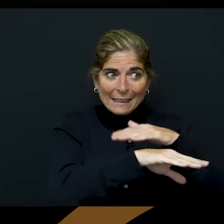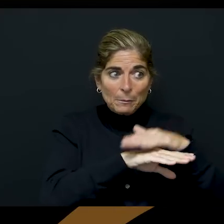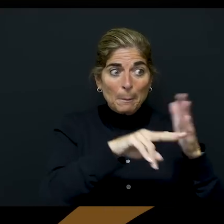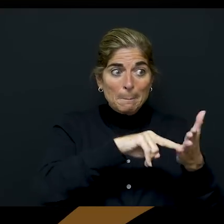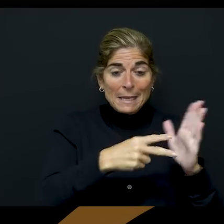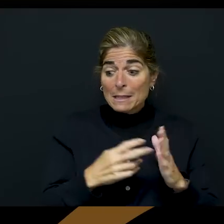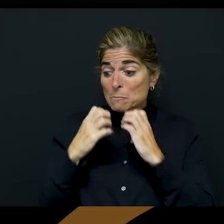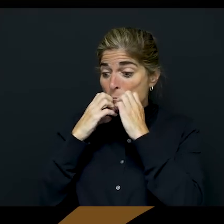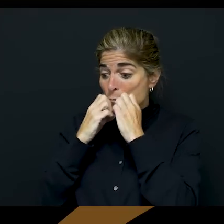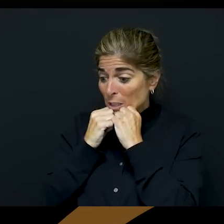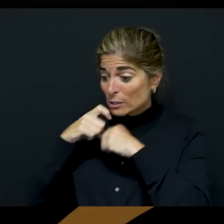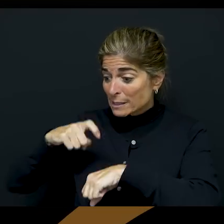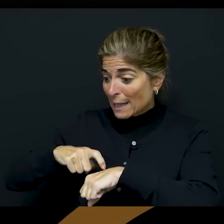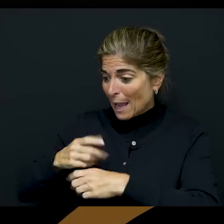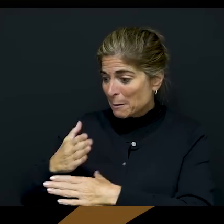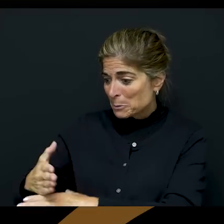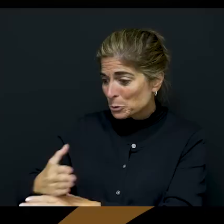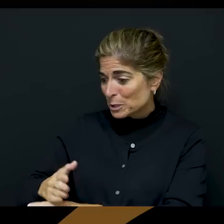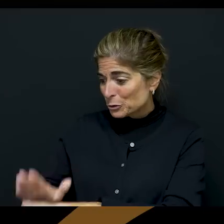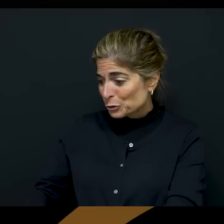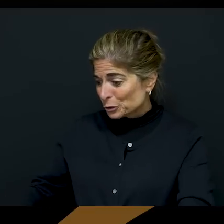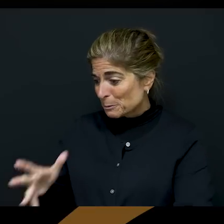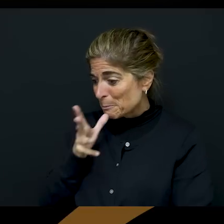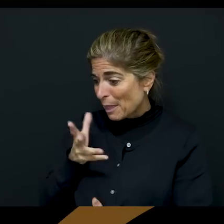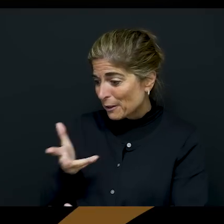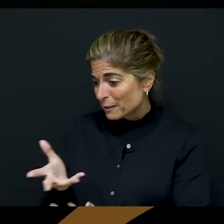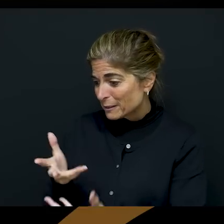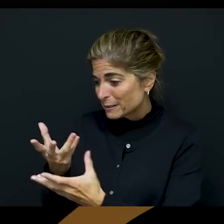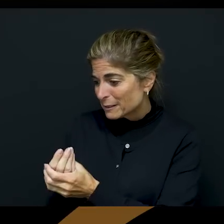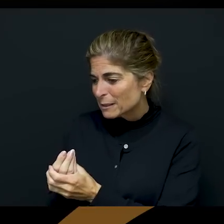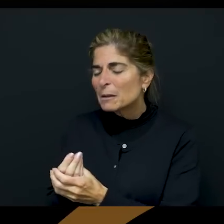they were not only taking away precious moments between a mother and her children.